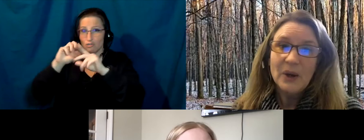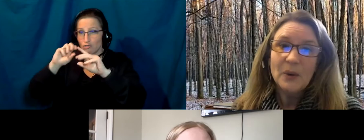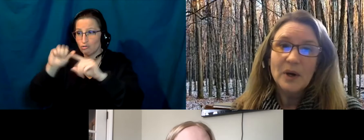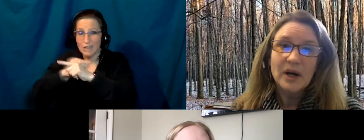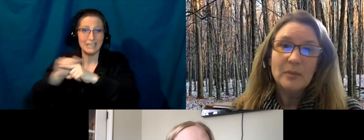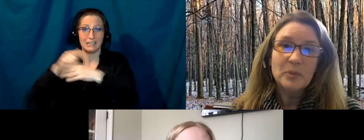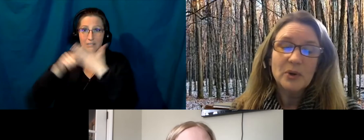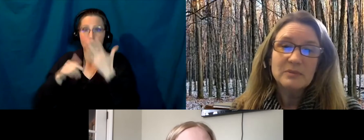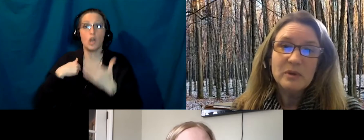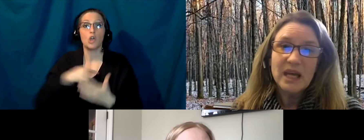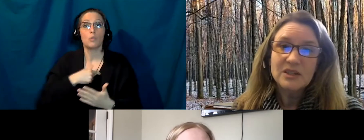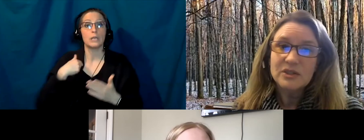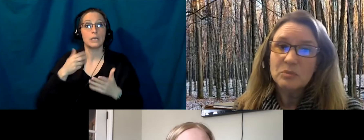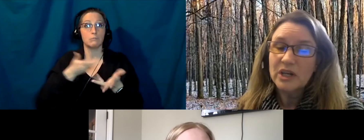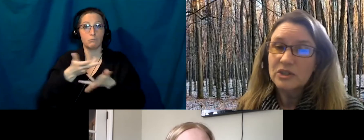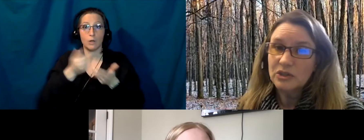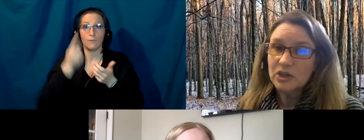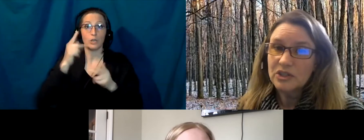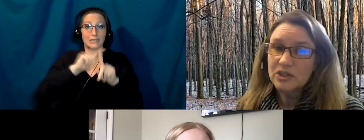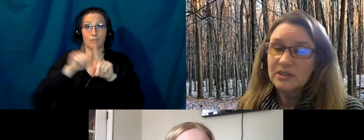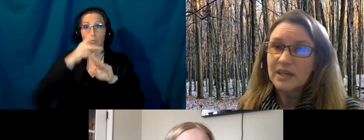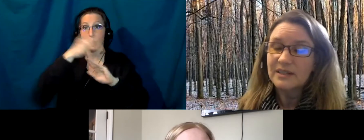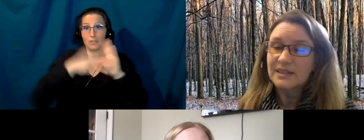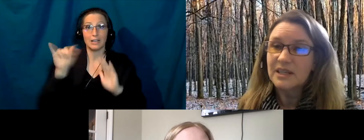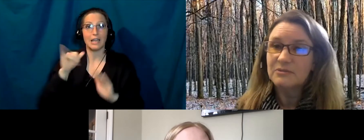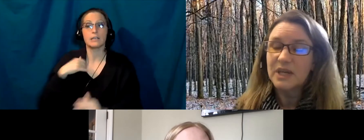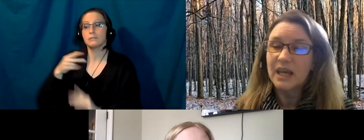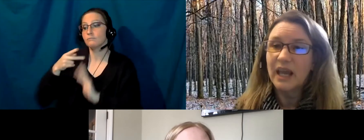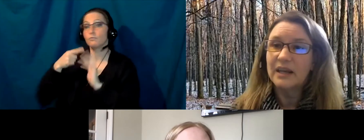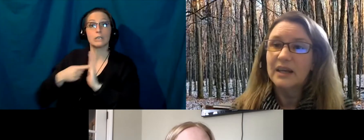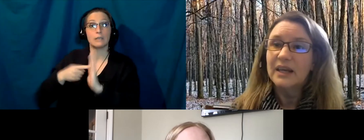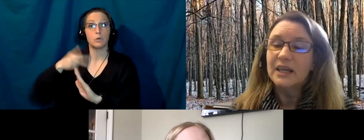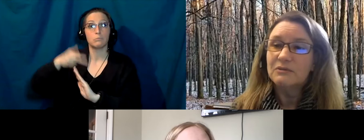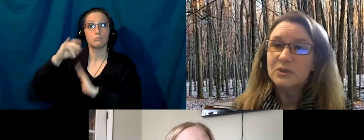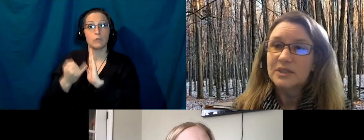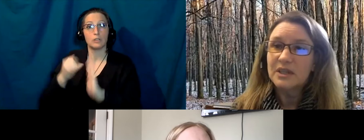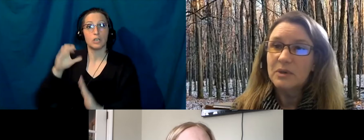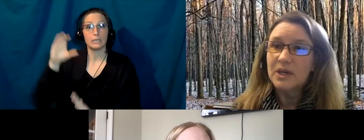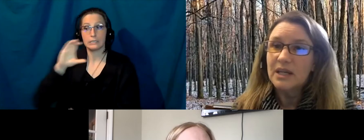programs we manage like Project SEARCH, trying to see if we can get individuals in the community